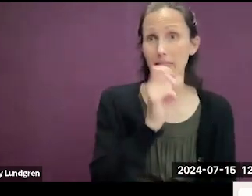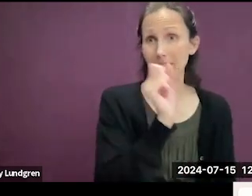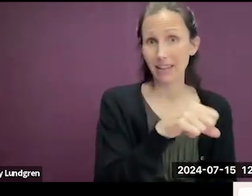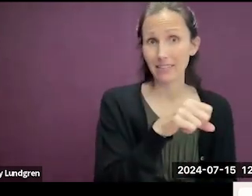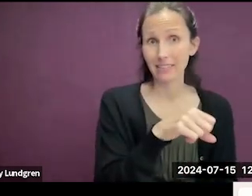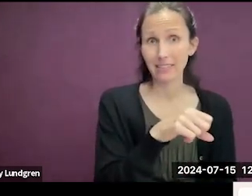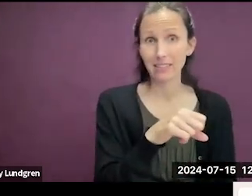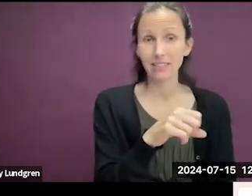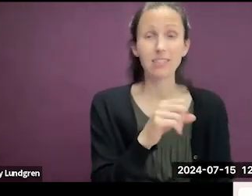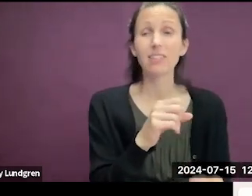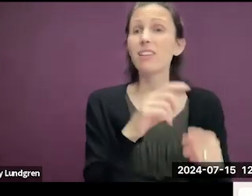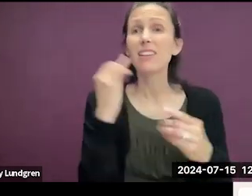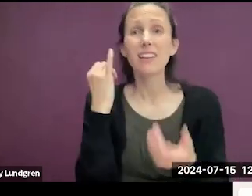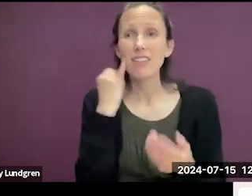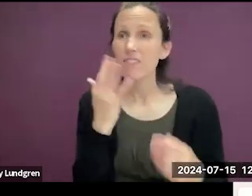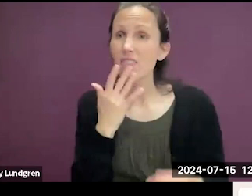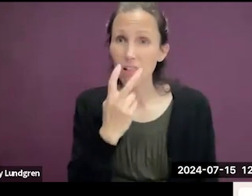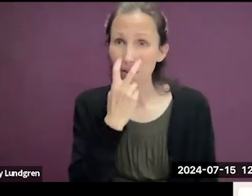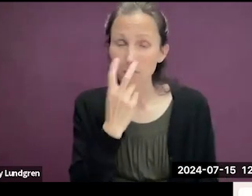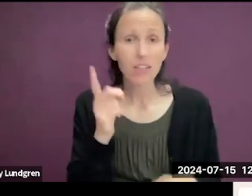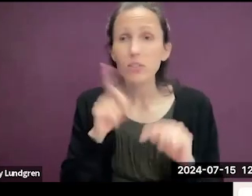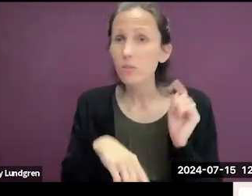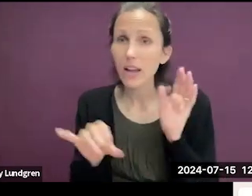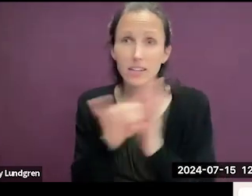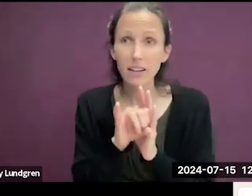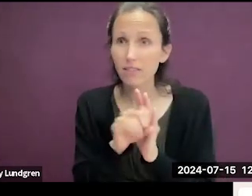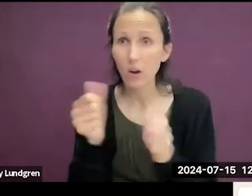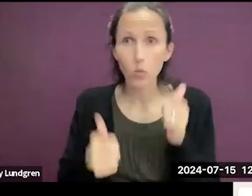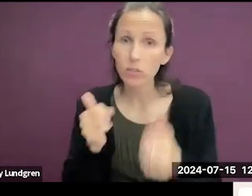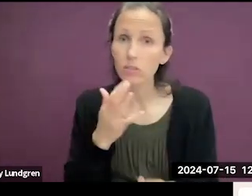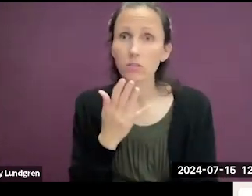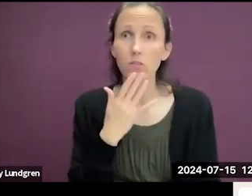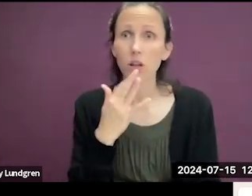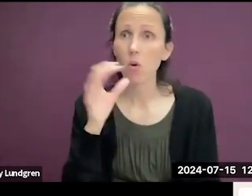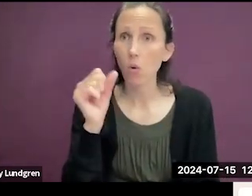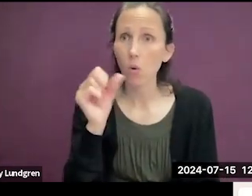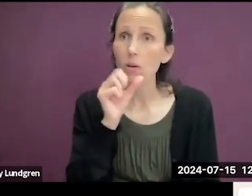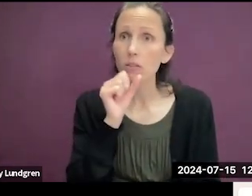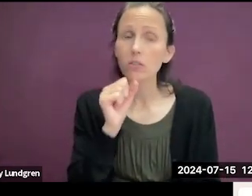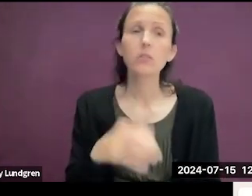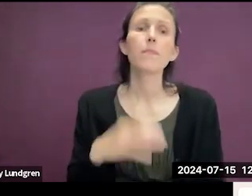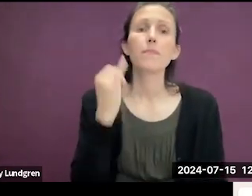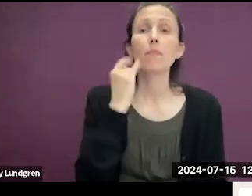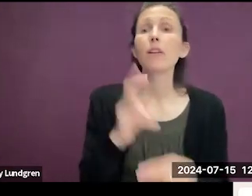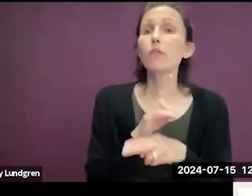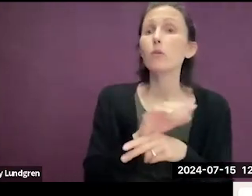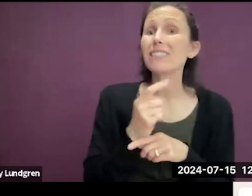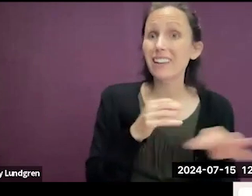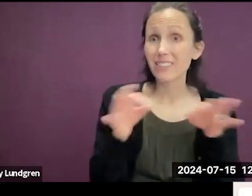we cannot identify that in this second image. But if we use text descriptors, even when we turn this to grayscale,